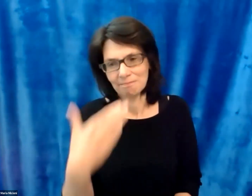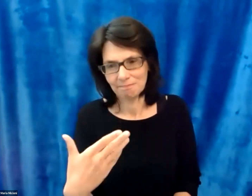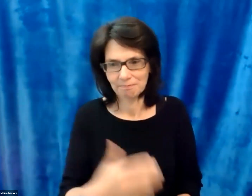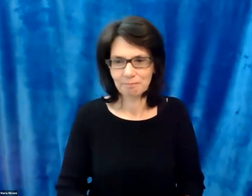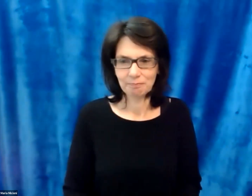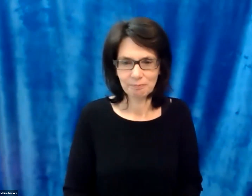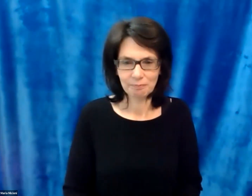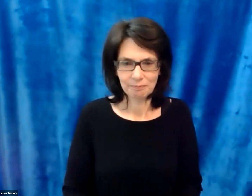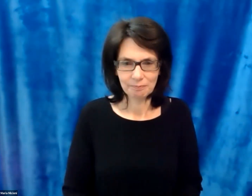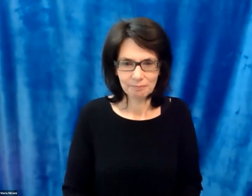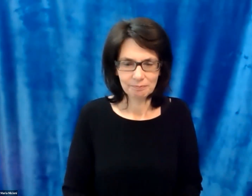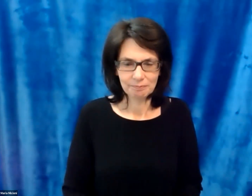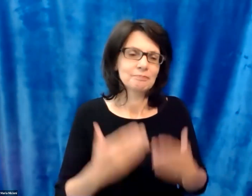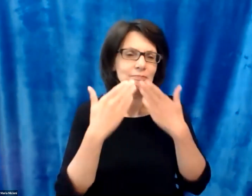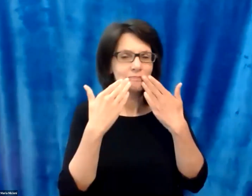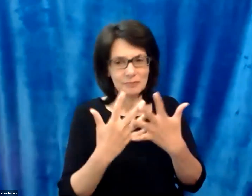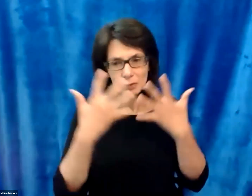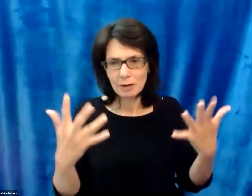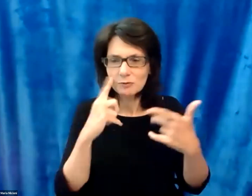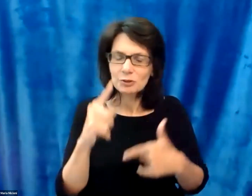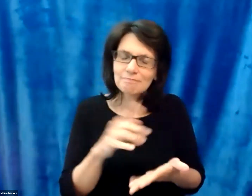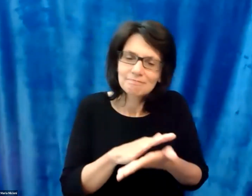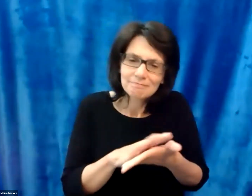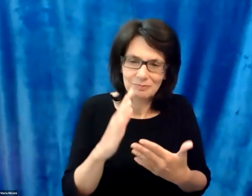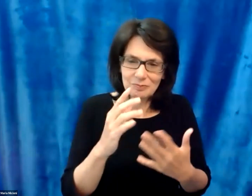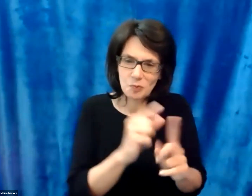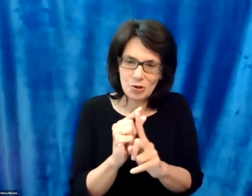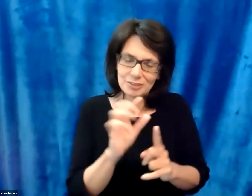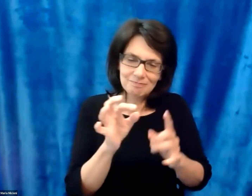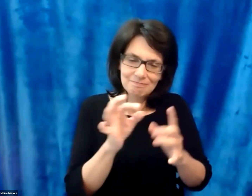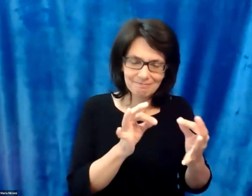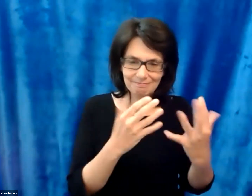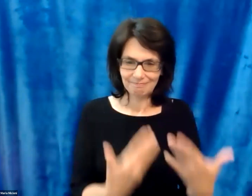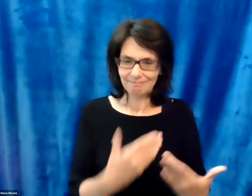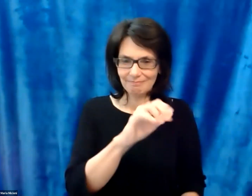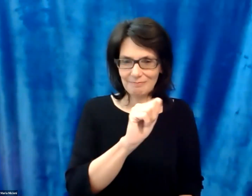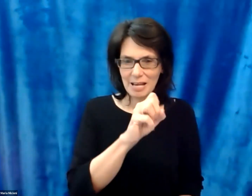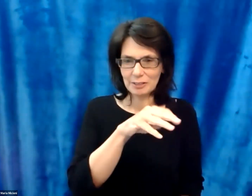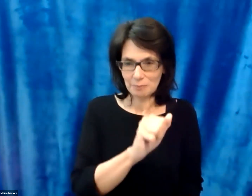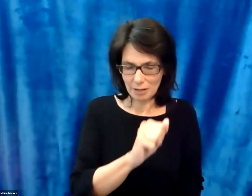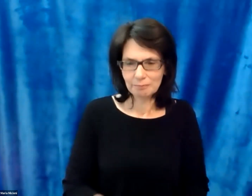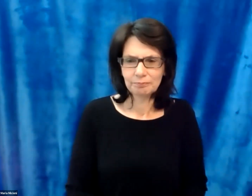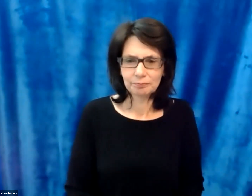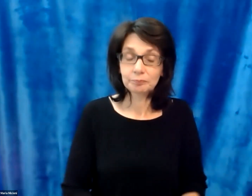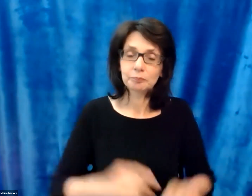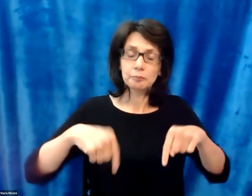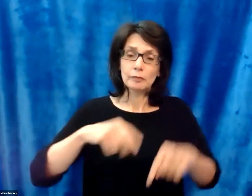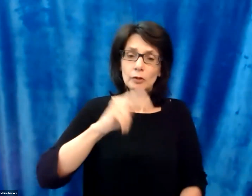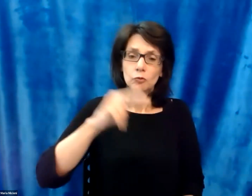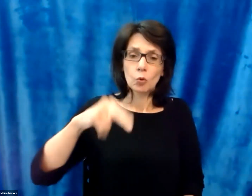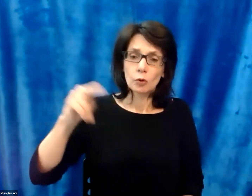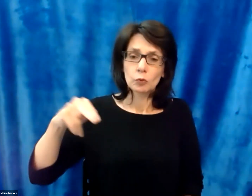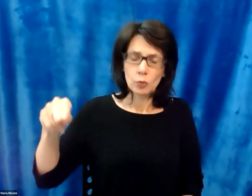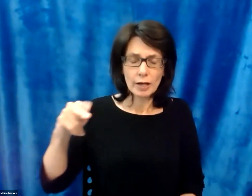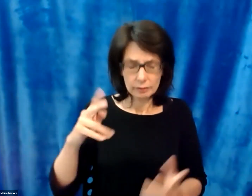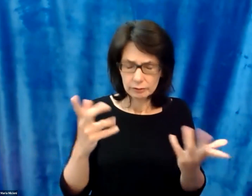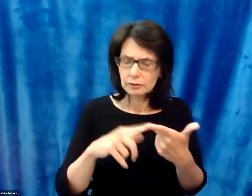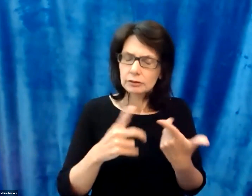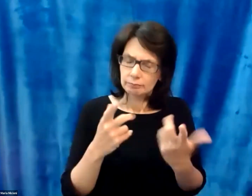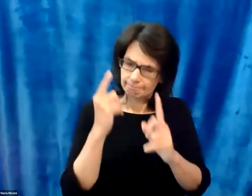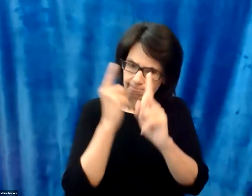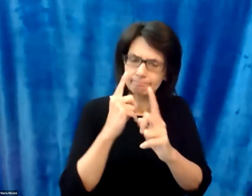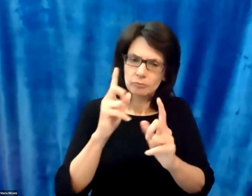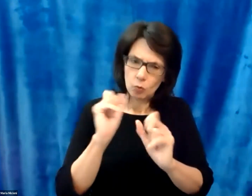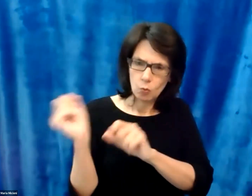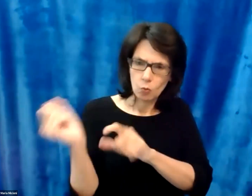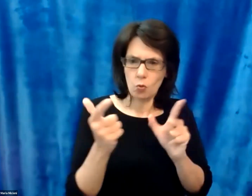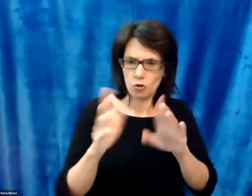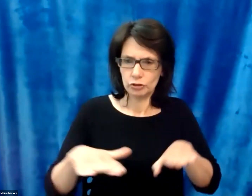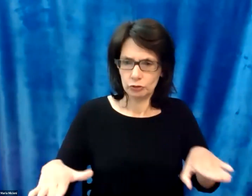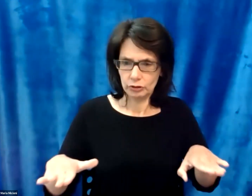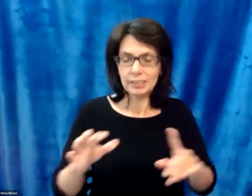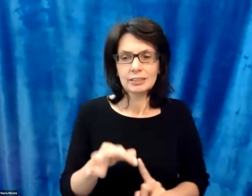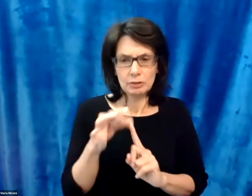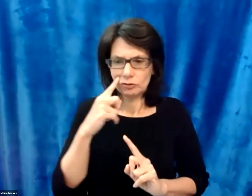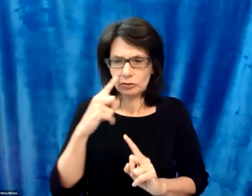Norway/Camilla Helgo Fossberg: Thank you very much for those kind words asthma for Norway, education, particularly assuring that all children also children with disabilities get a quality education is a key priority.